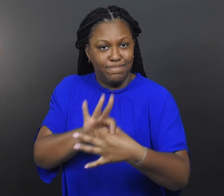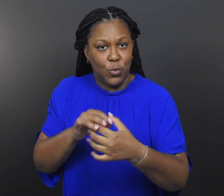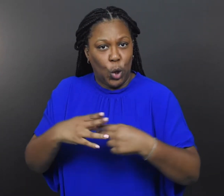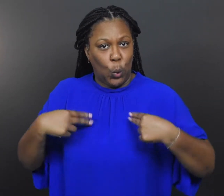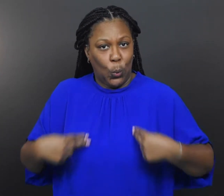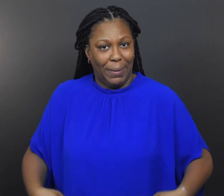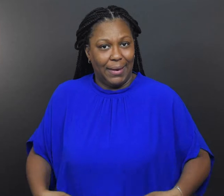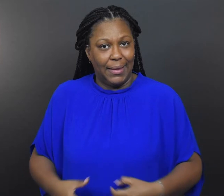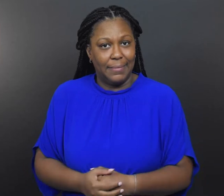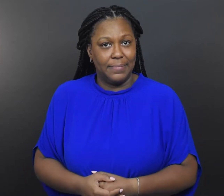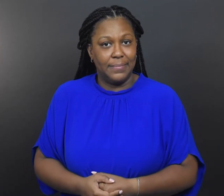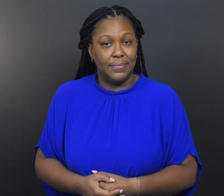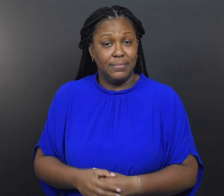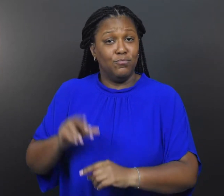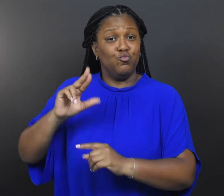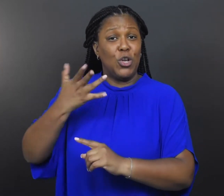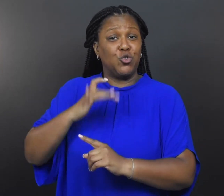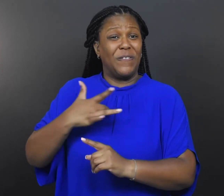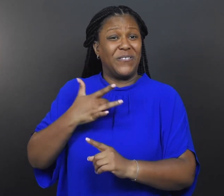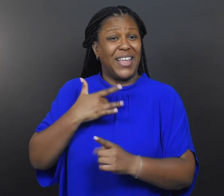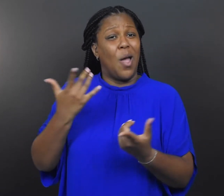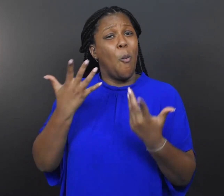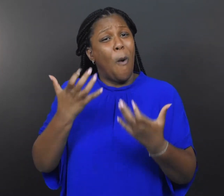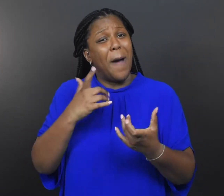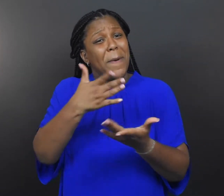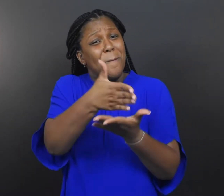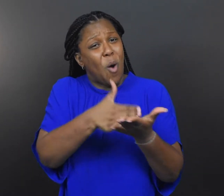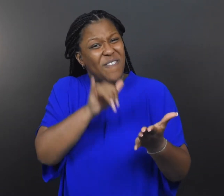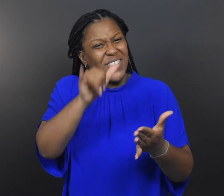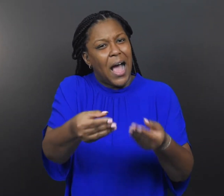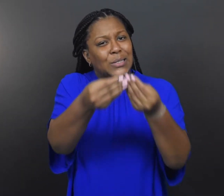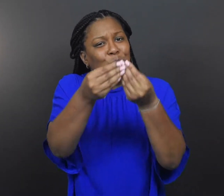“They wanted to be part of the solution.